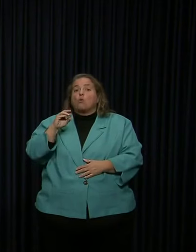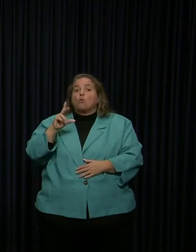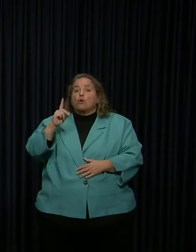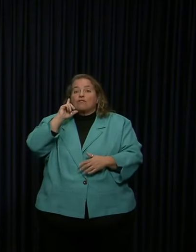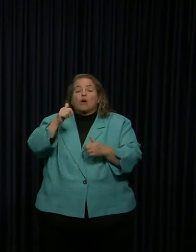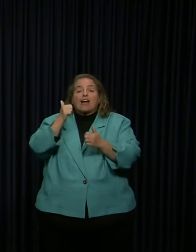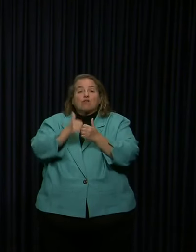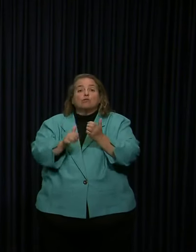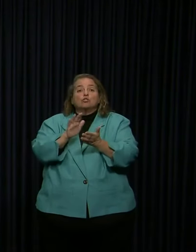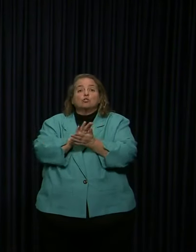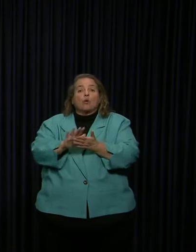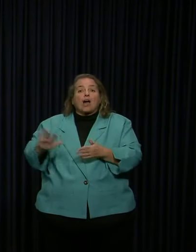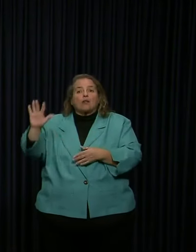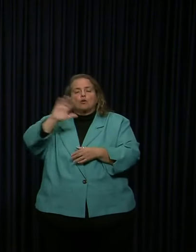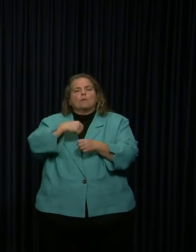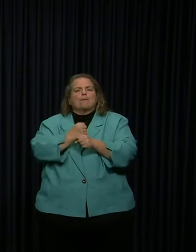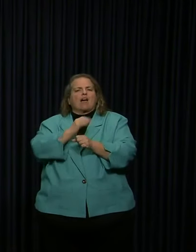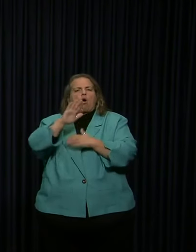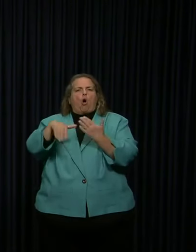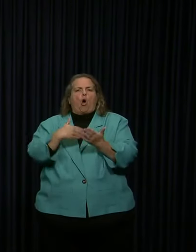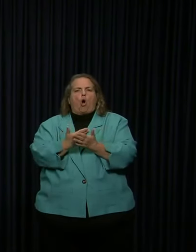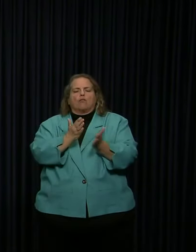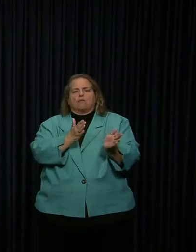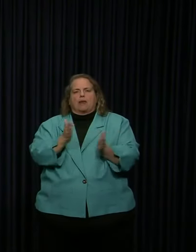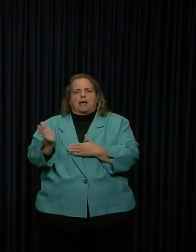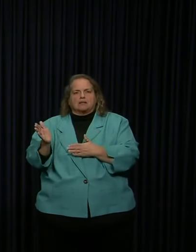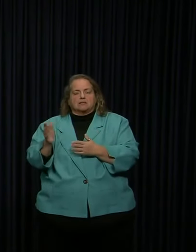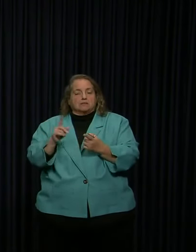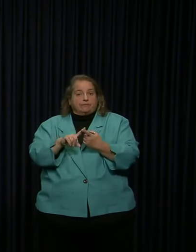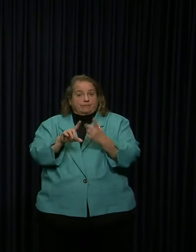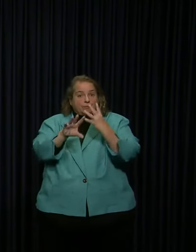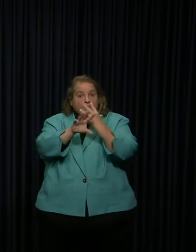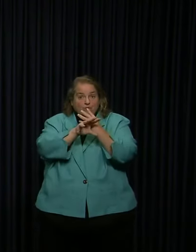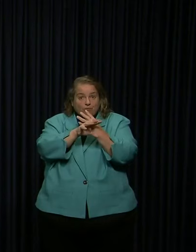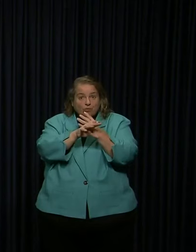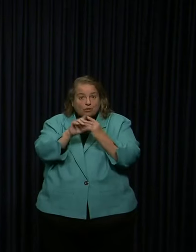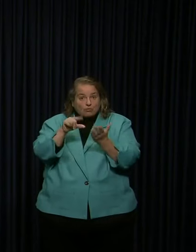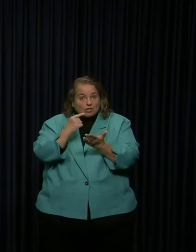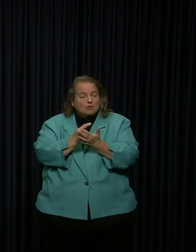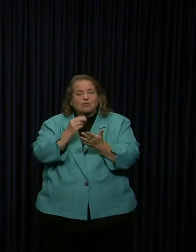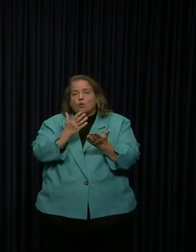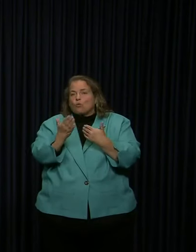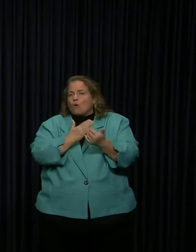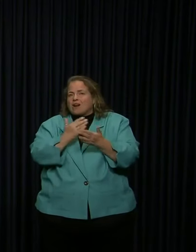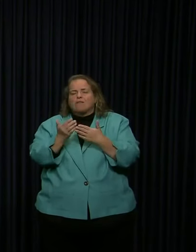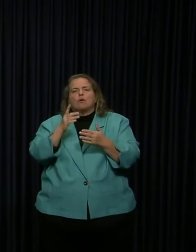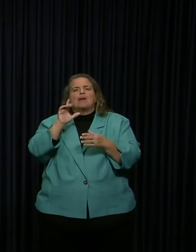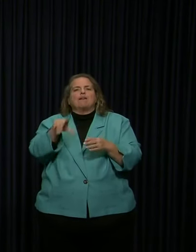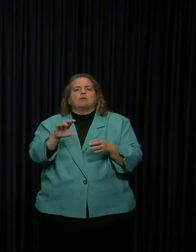SOMETIMES MEANS IT'S GOING TO TAKE LONGER TO GET TO THEM.